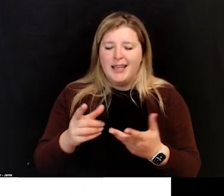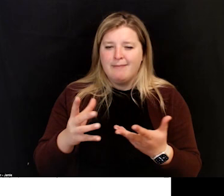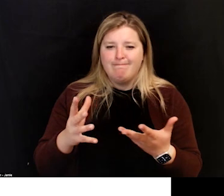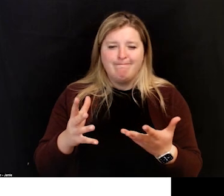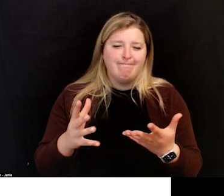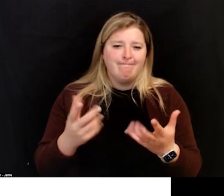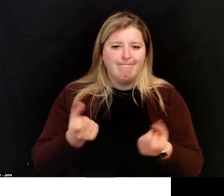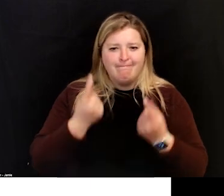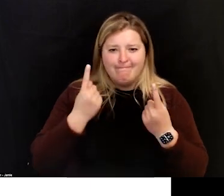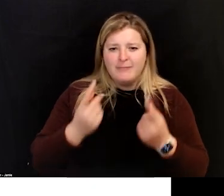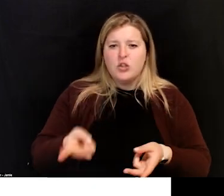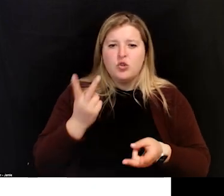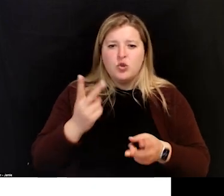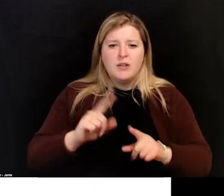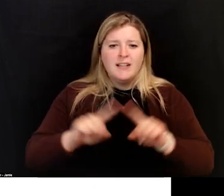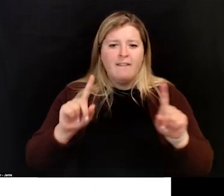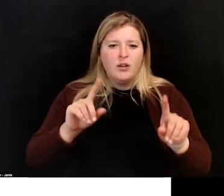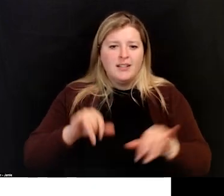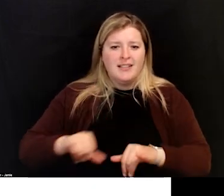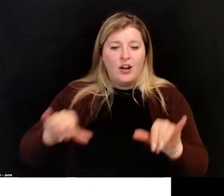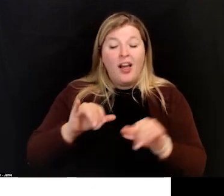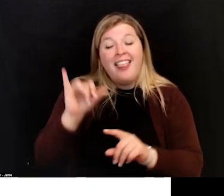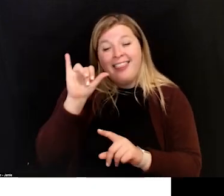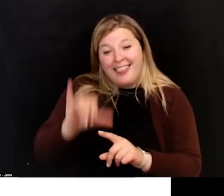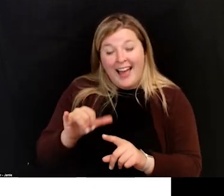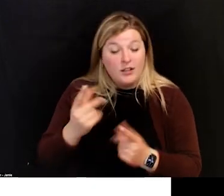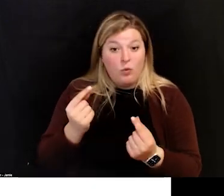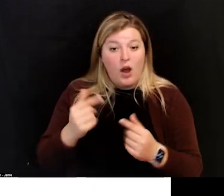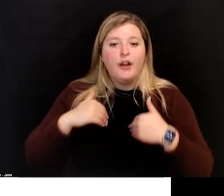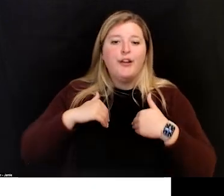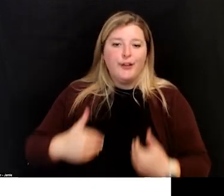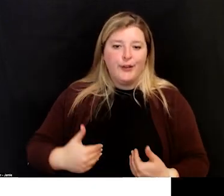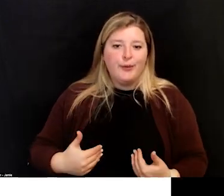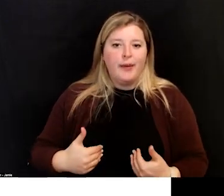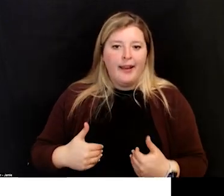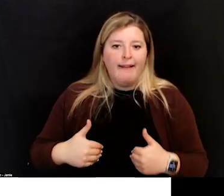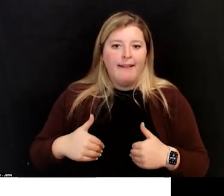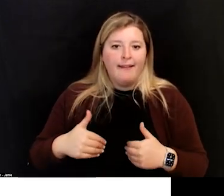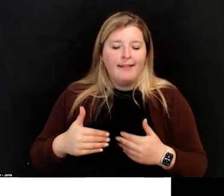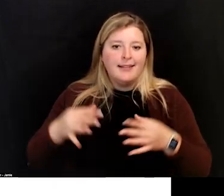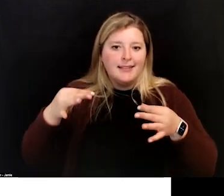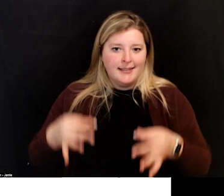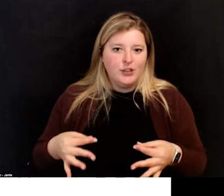And that is a human judgment call. It is very hard to put into a pass-fail context.